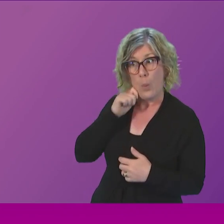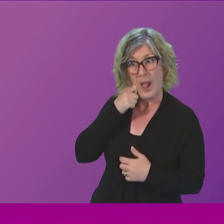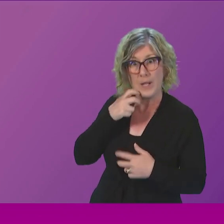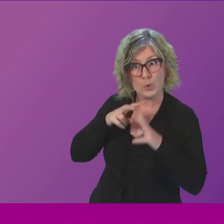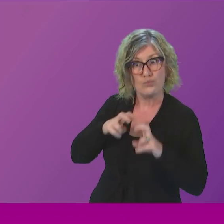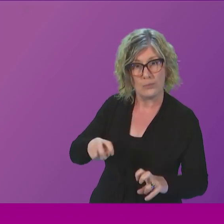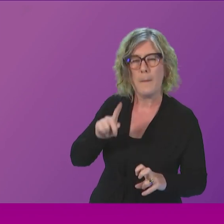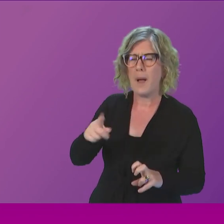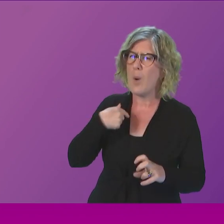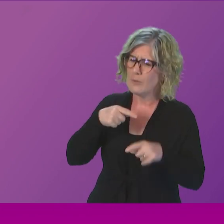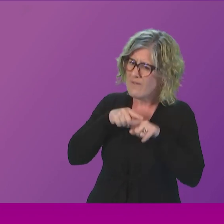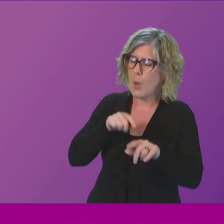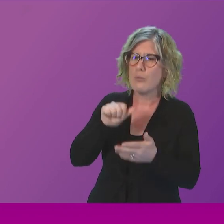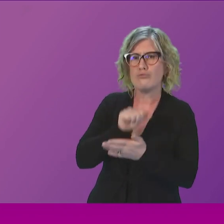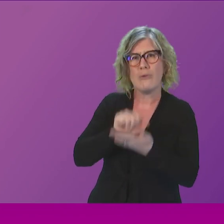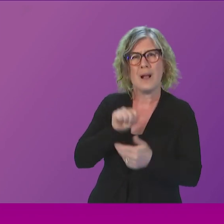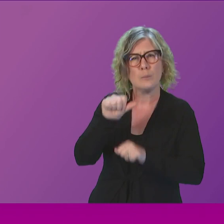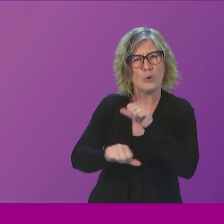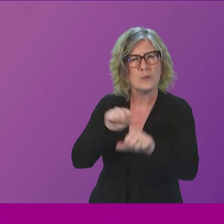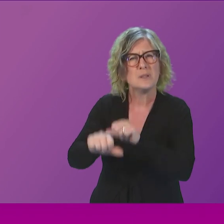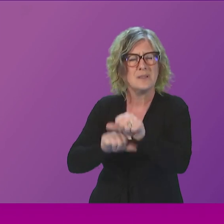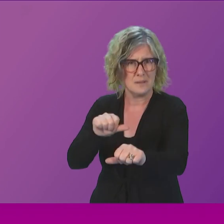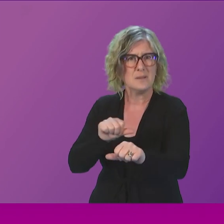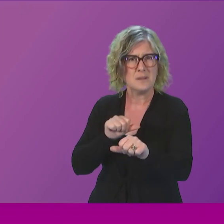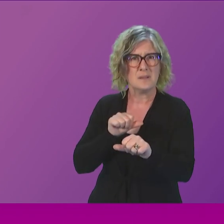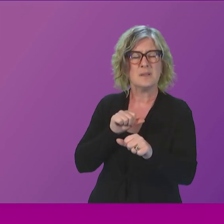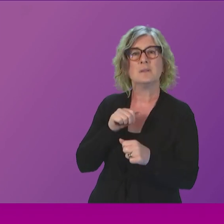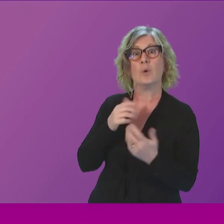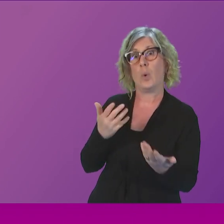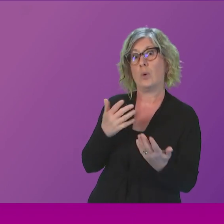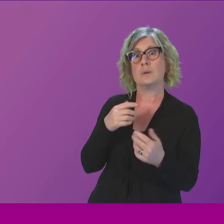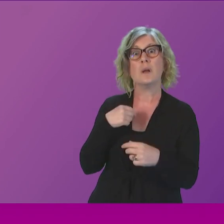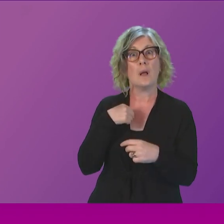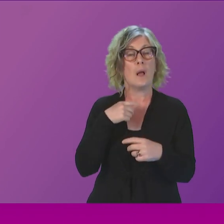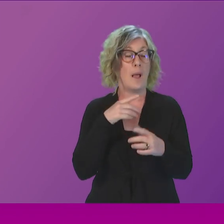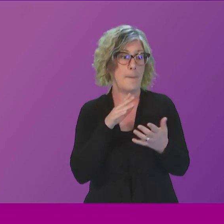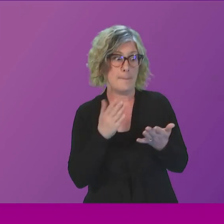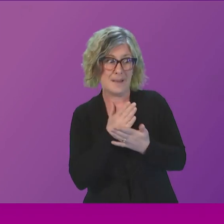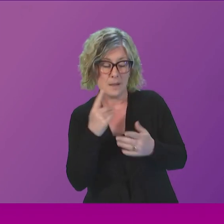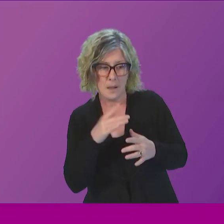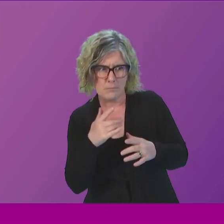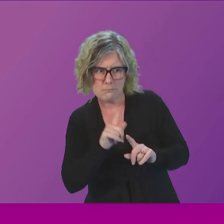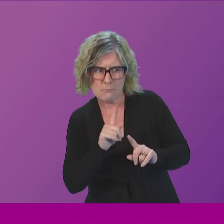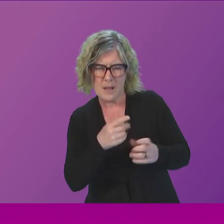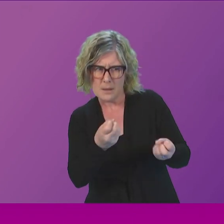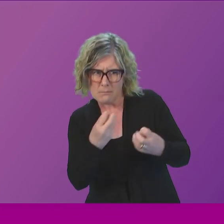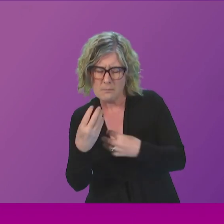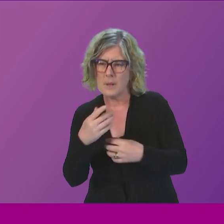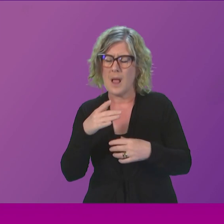following the agreed process, which has been followed for many years. As a Scottish Government, we have provided a submission to the Health and Safety Executive.